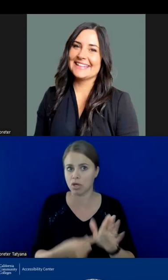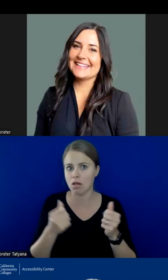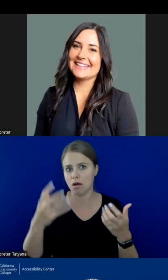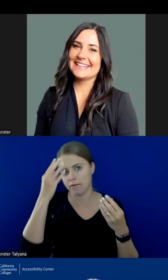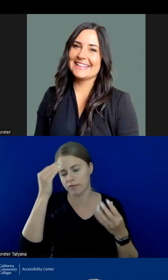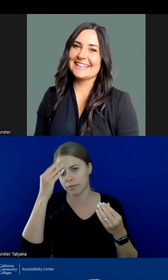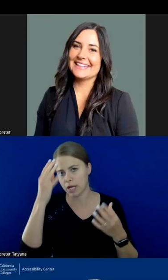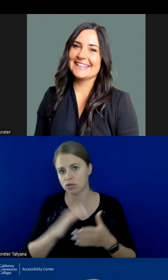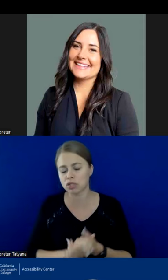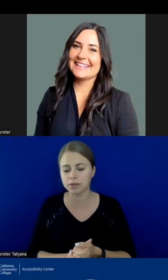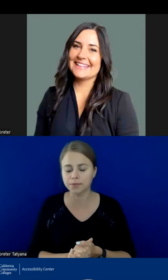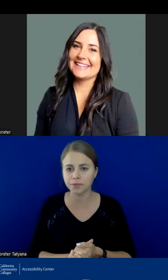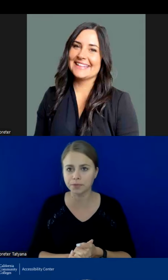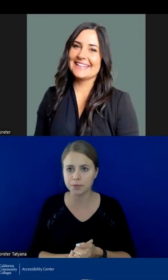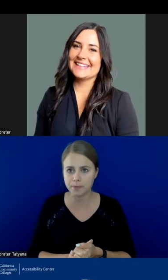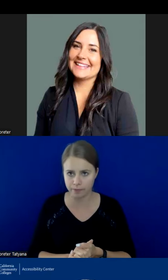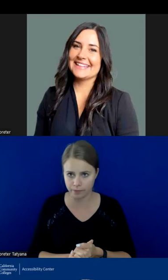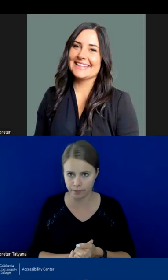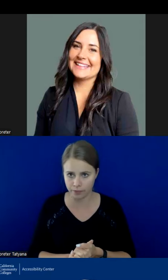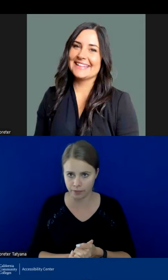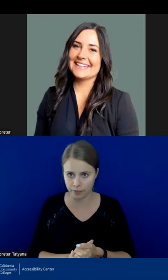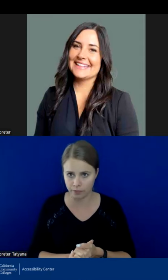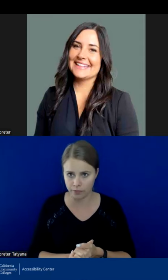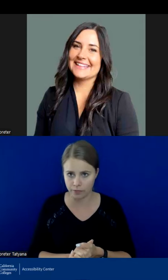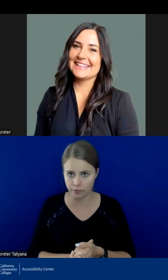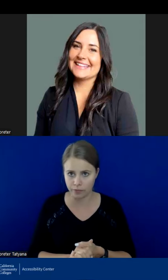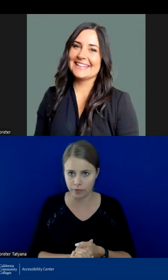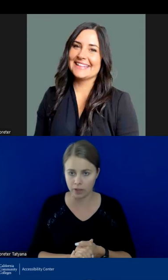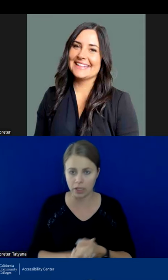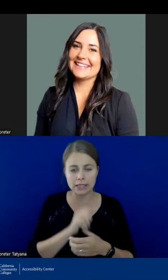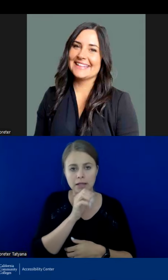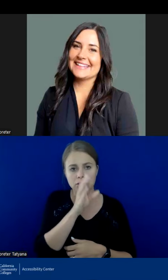And it doesn't come in a plain linear format.